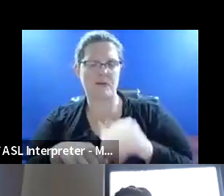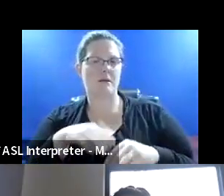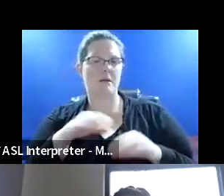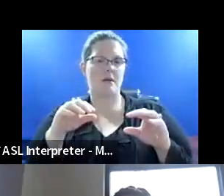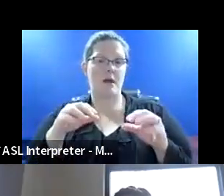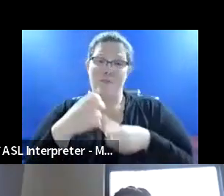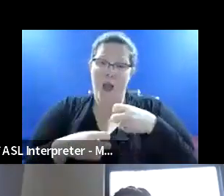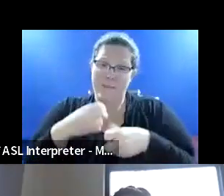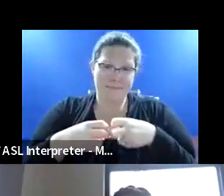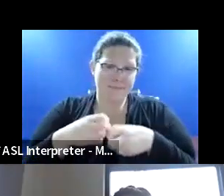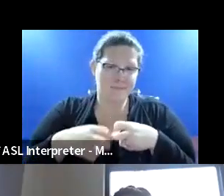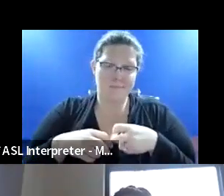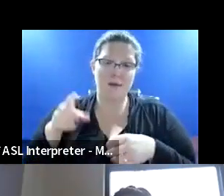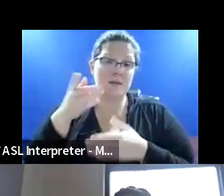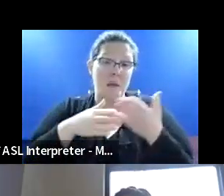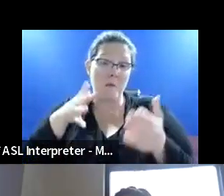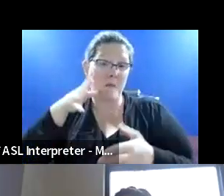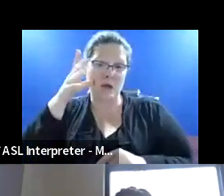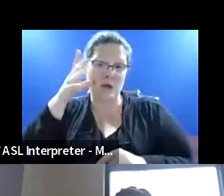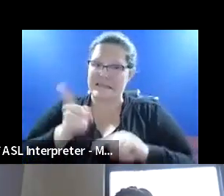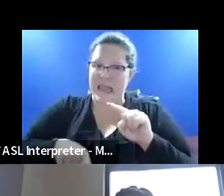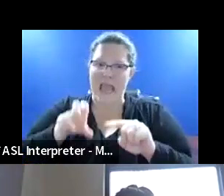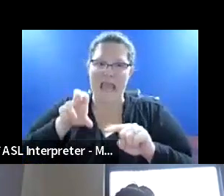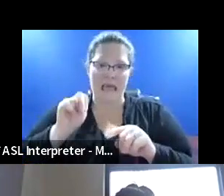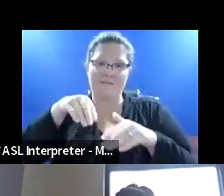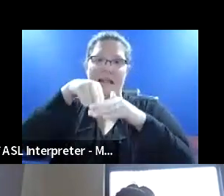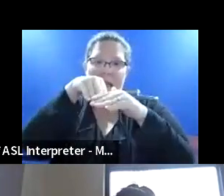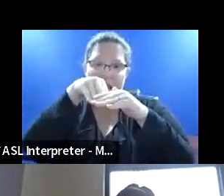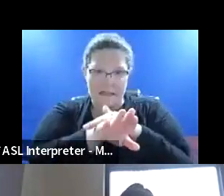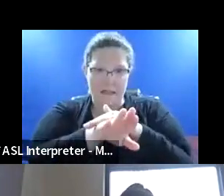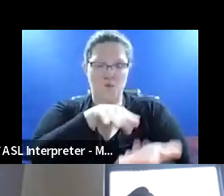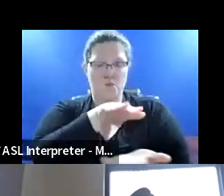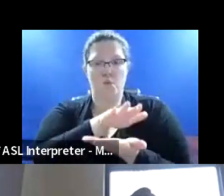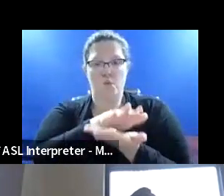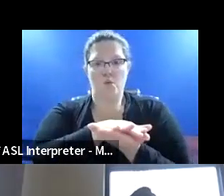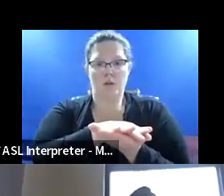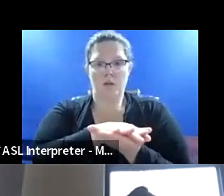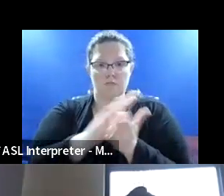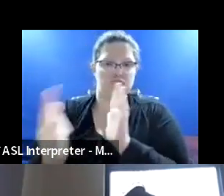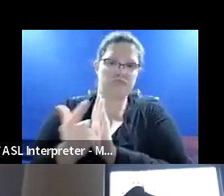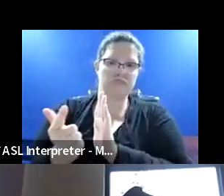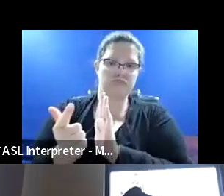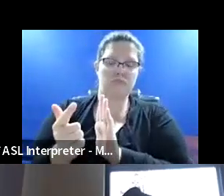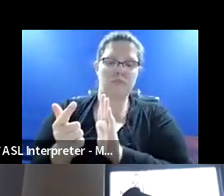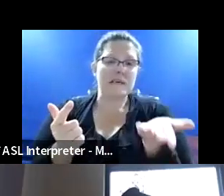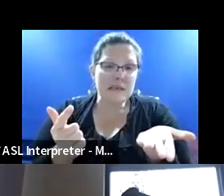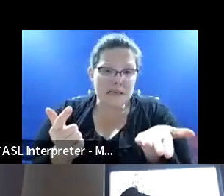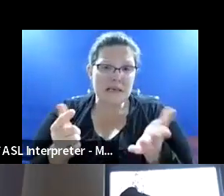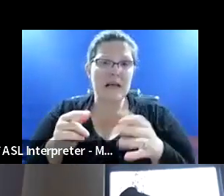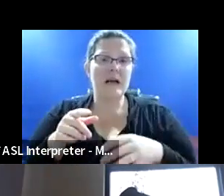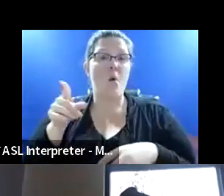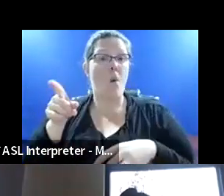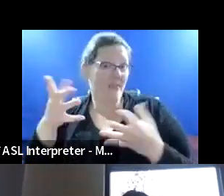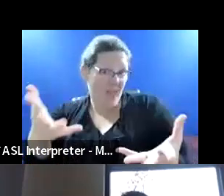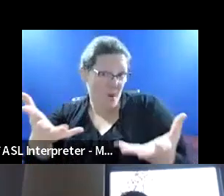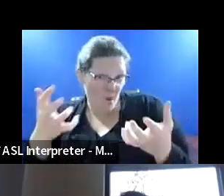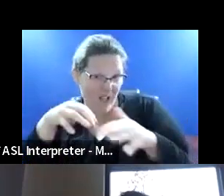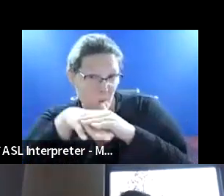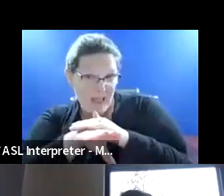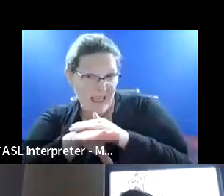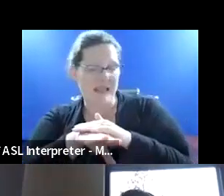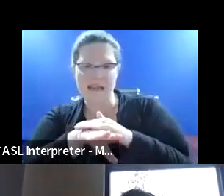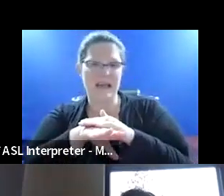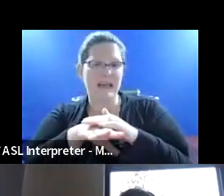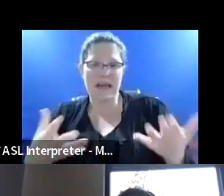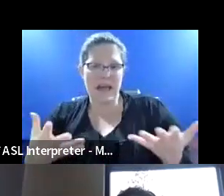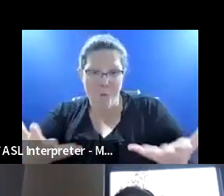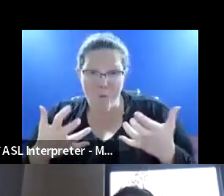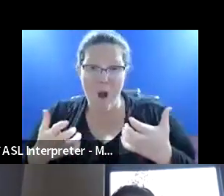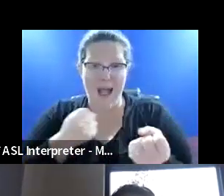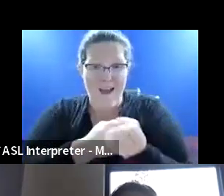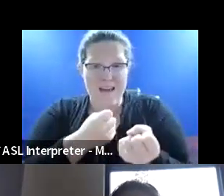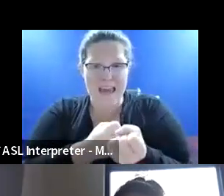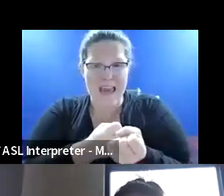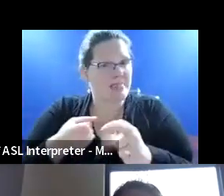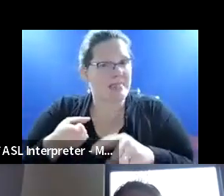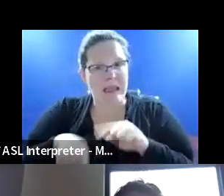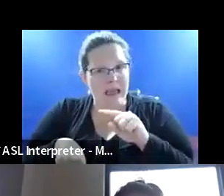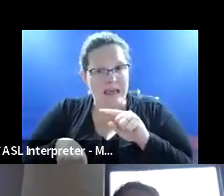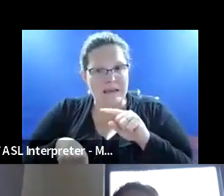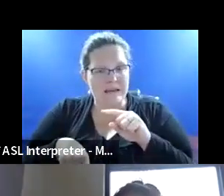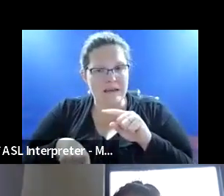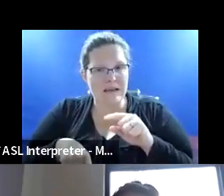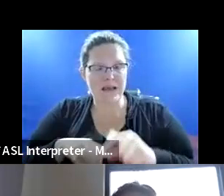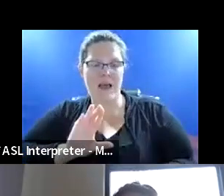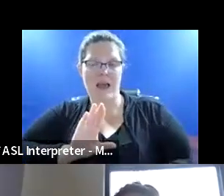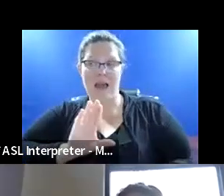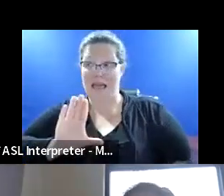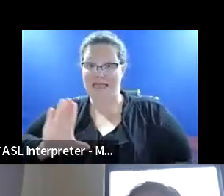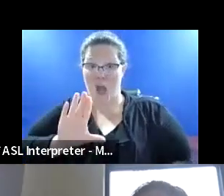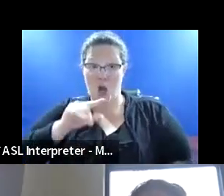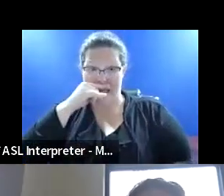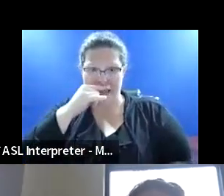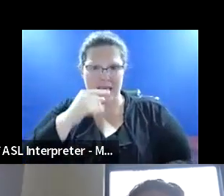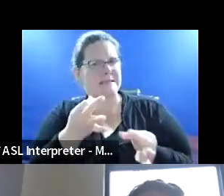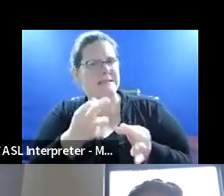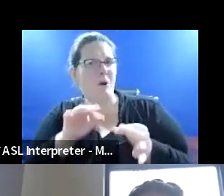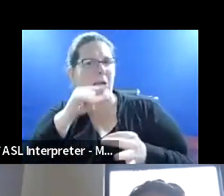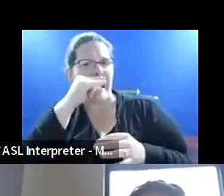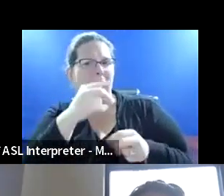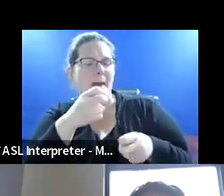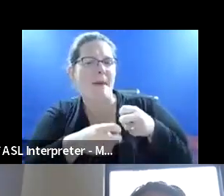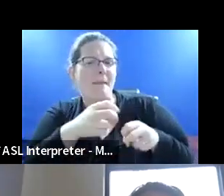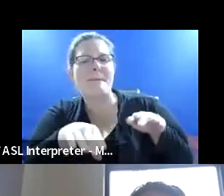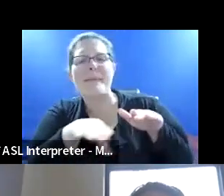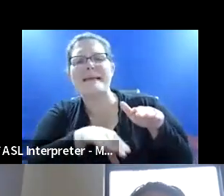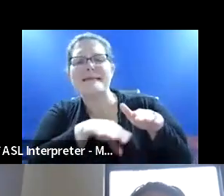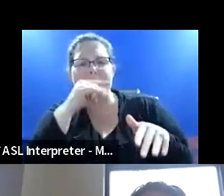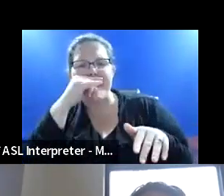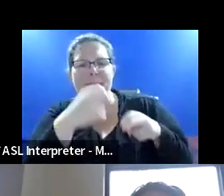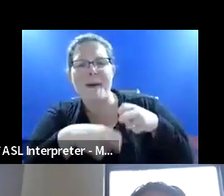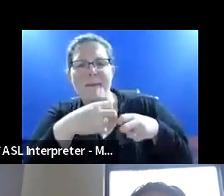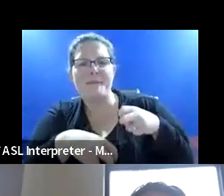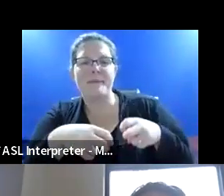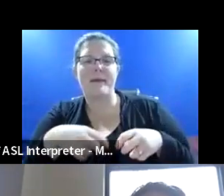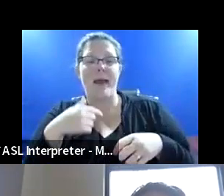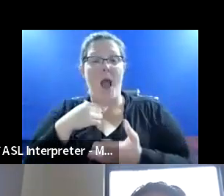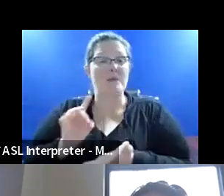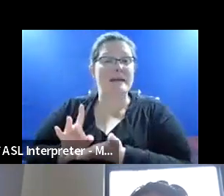YES. THAT SOUNDS AMAZING. I ACTUALLY WORK WITH BLACK LIVES MATTER NORTHWEST INDIANA GARY AND WE DO A WHOLE LOT OF VOLUNTEER WORK WITH A WHOLE LOT OF PARENTS AND HIGH SCHOOL STUDENTS AND IN THE SAME AREA OF PARENTS THROUGHOUT THEIR LIVES, THEIR CHILDREN ARE GOING TO THE SAME SCHOOLS THEY WENT TO WHERE THEY WERE NOT SERVICED, THEY WERE NOT TREATED FAIRLY.